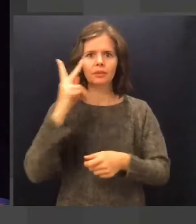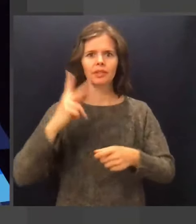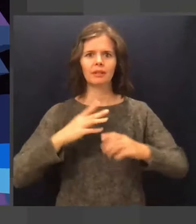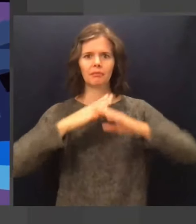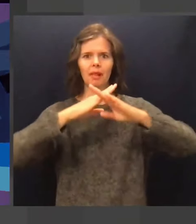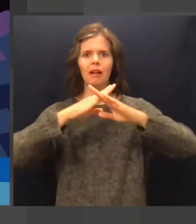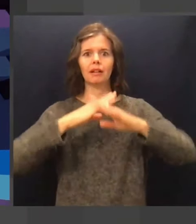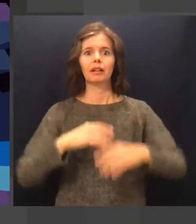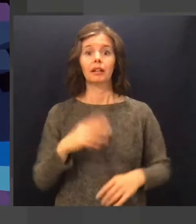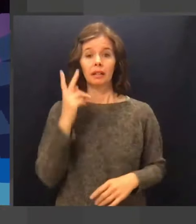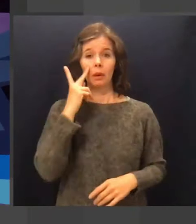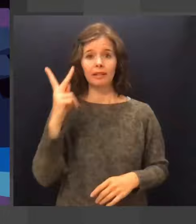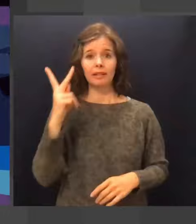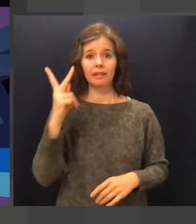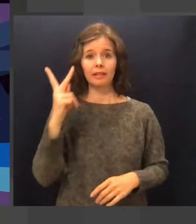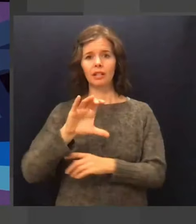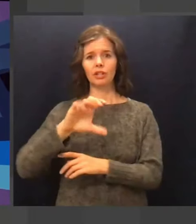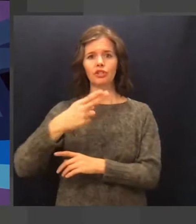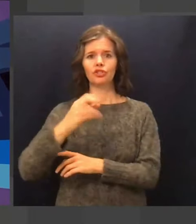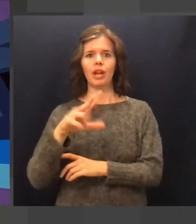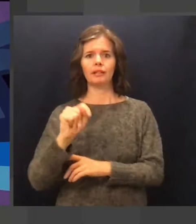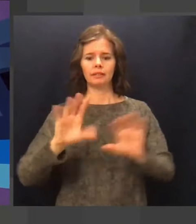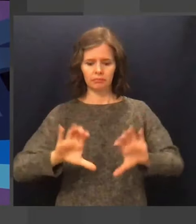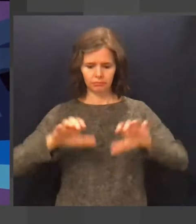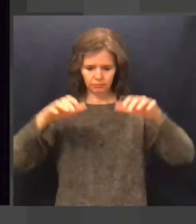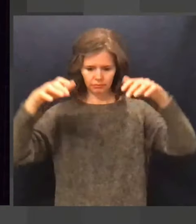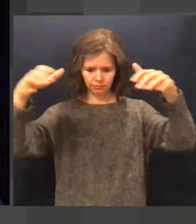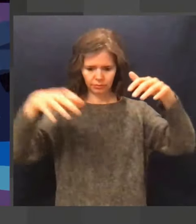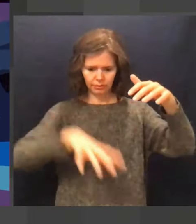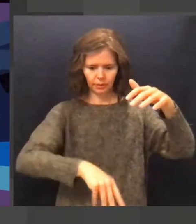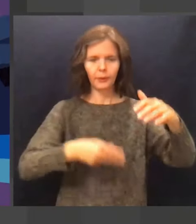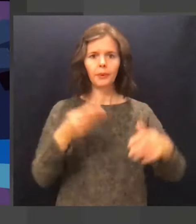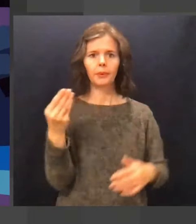SEE WHAT NEXT OBSTACLE WE HAVE. NOW I KNOW THE CHEST HAVE USEFUL